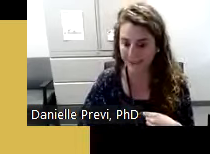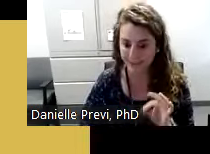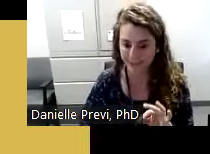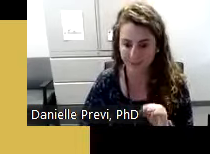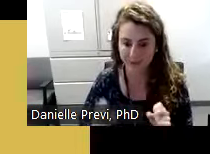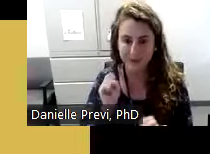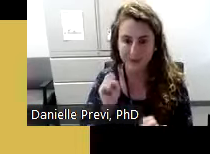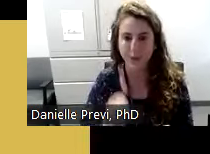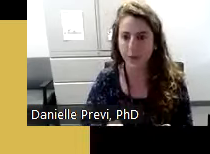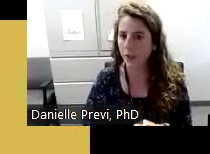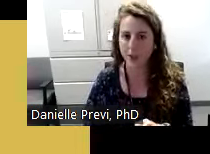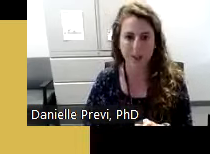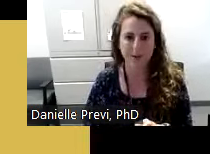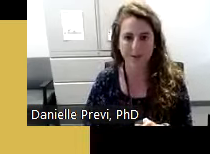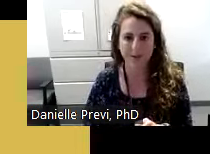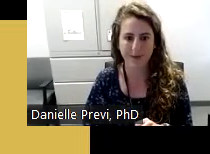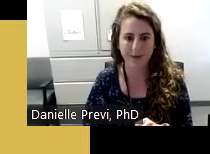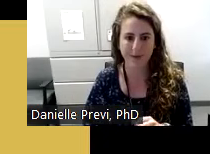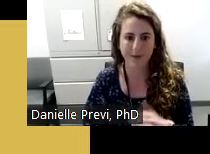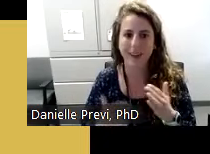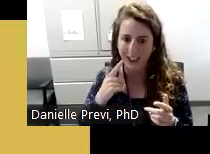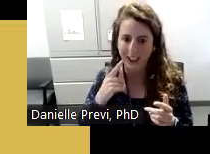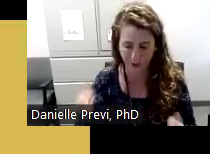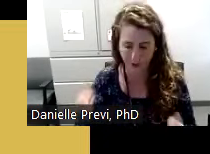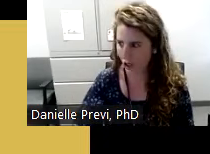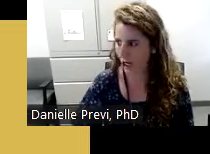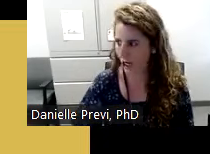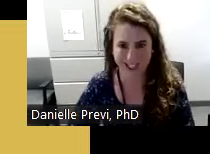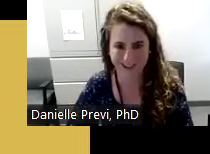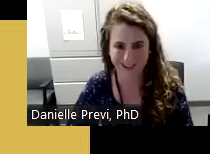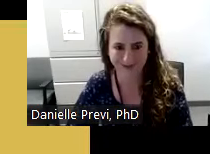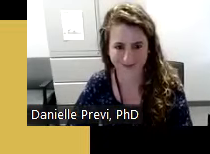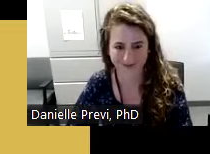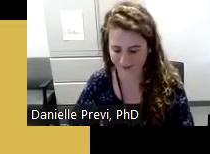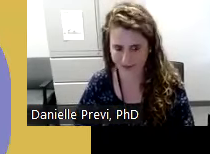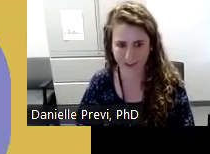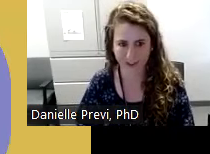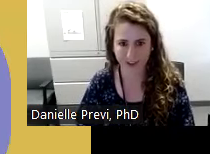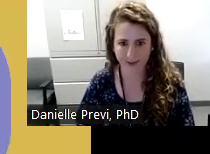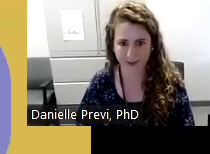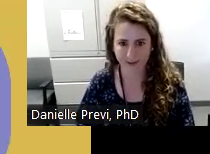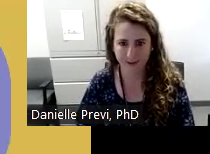Okay, I want to thank everybody first of all for being here today, and thank you, Sara so much for the introduction.